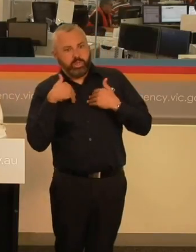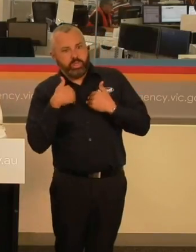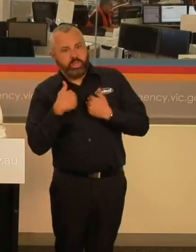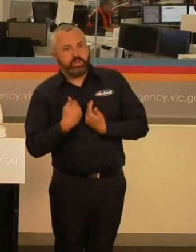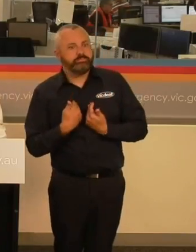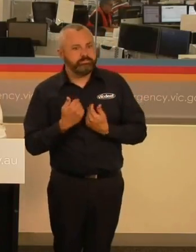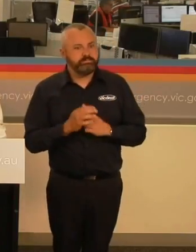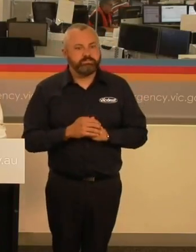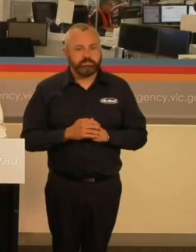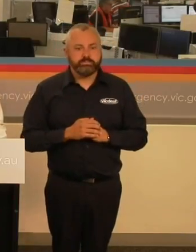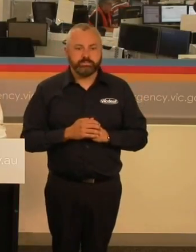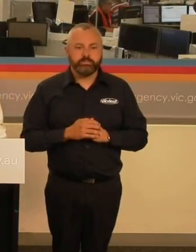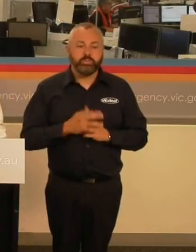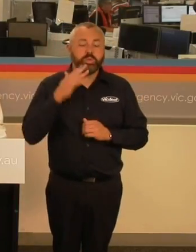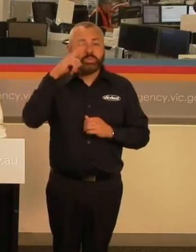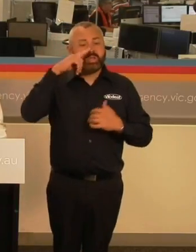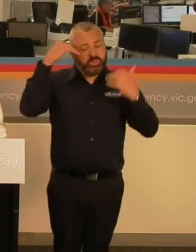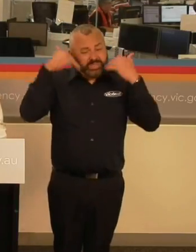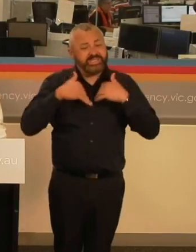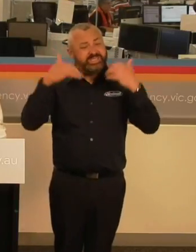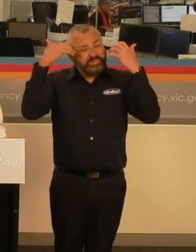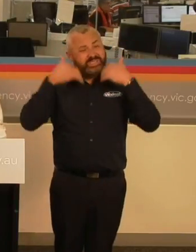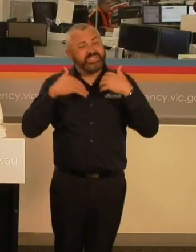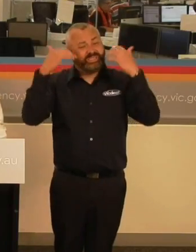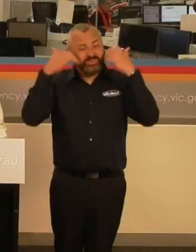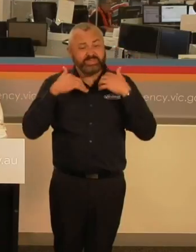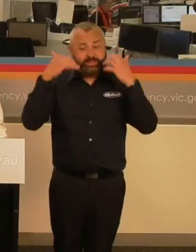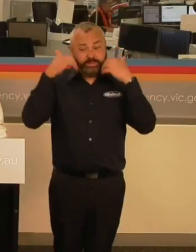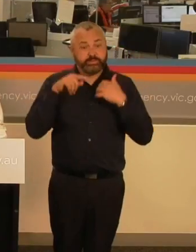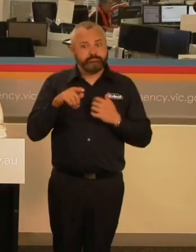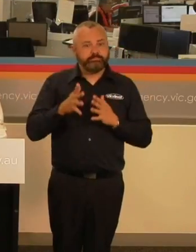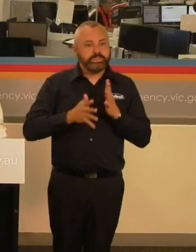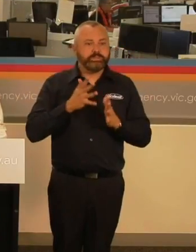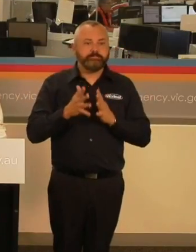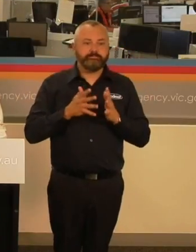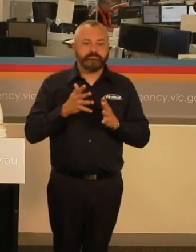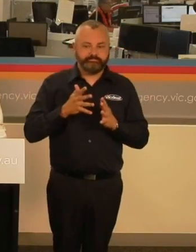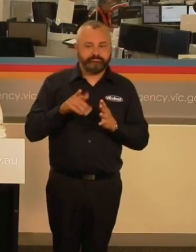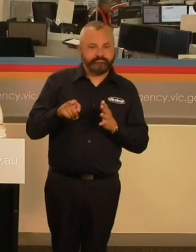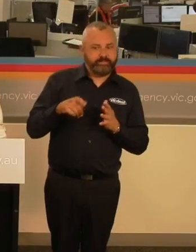people are sweating profusely and feeling unwell and if you are in any